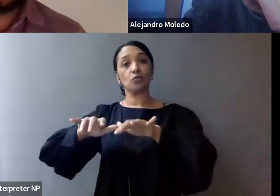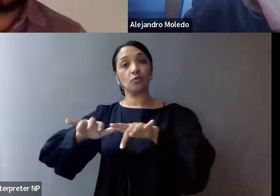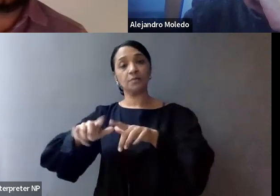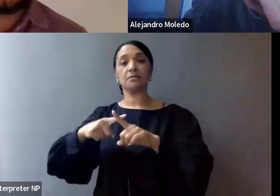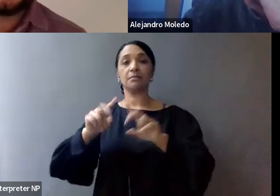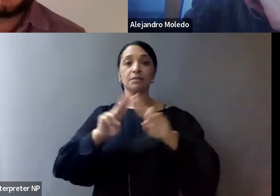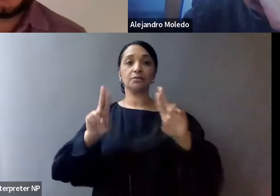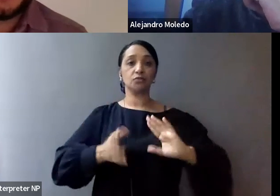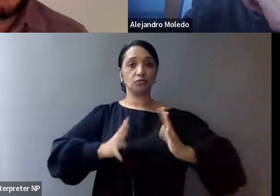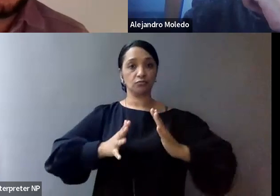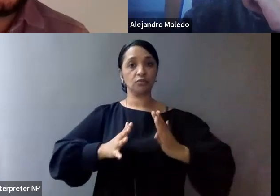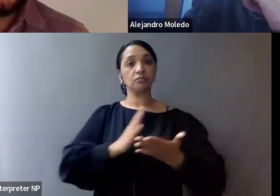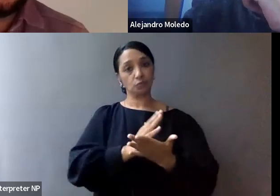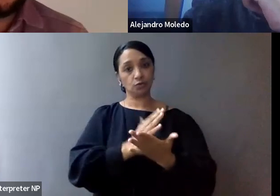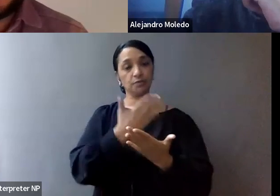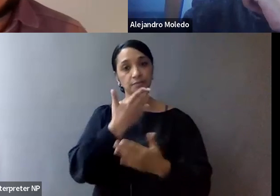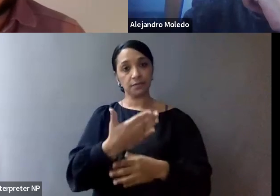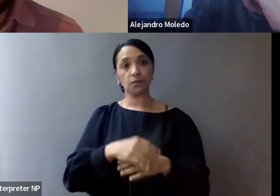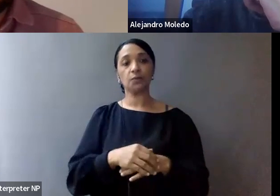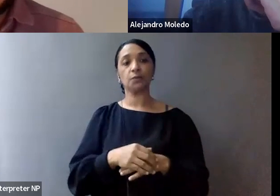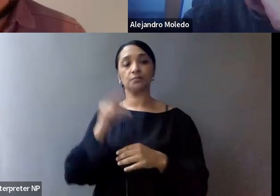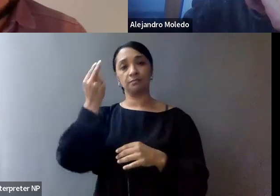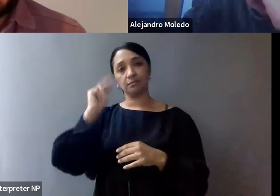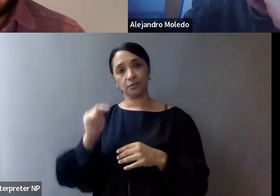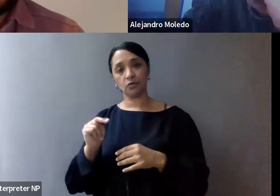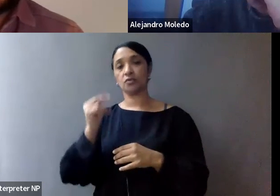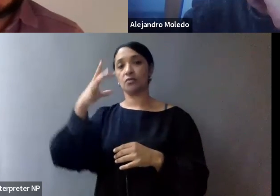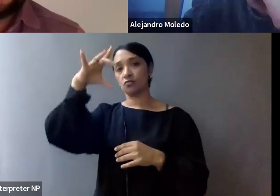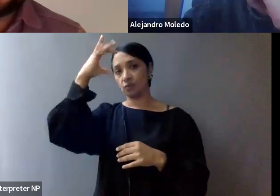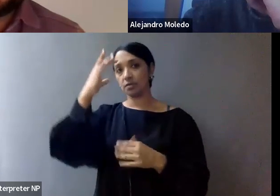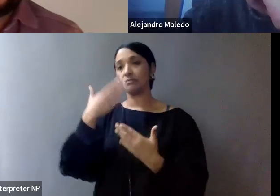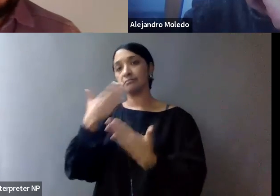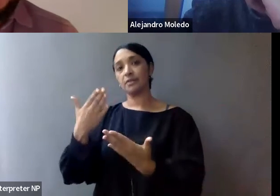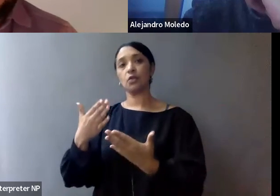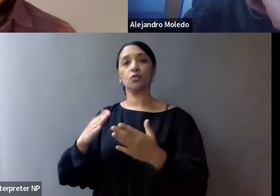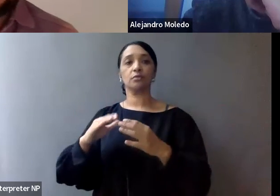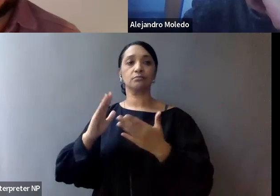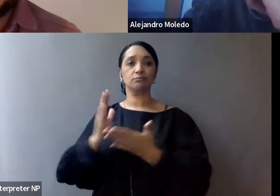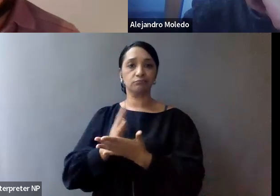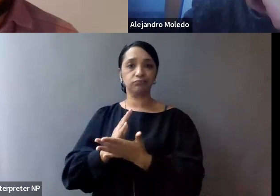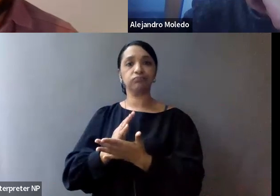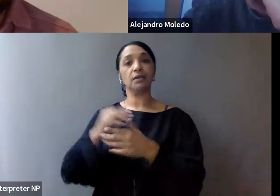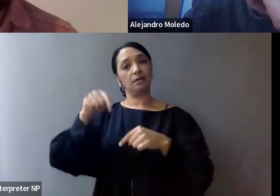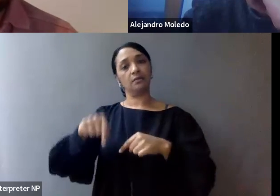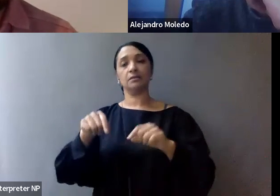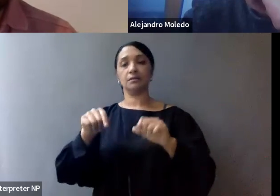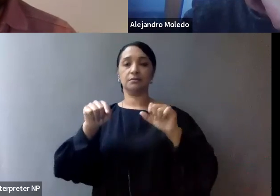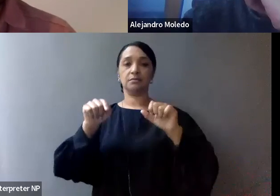and international sign interpreters, Natasha and Razak, for the help and for making this meeting accessible.